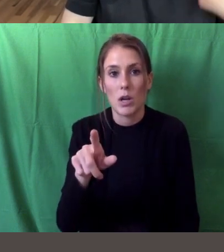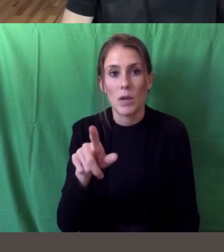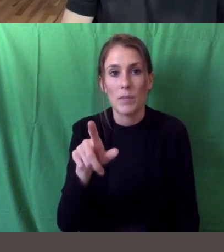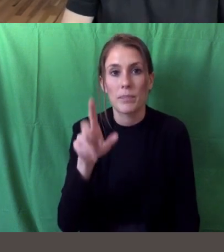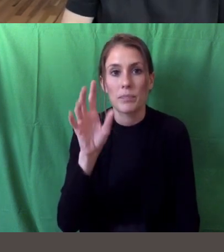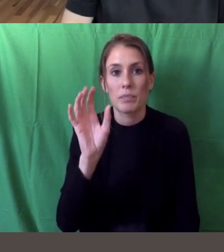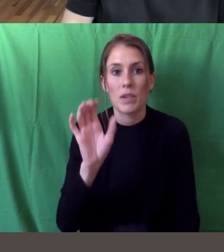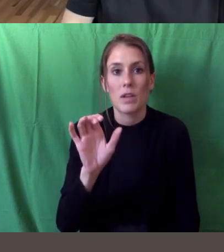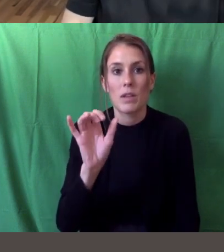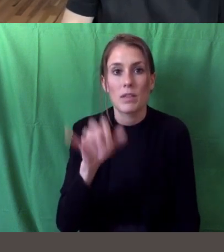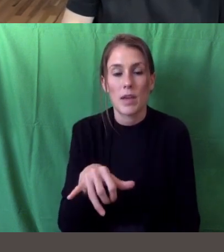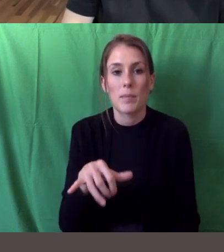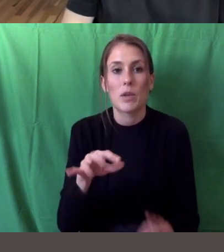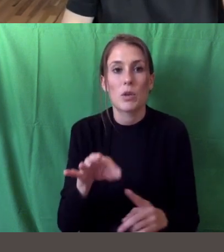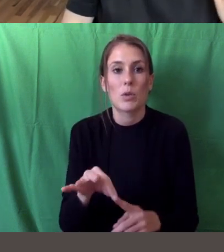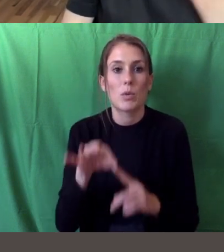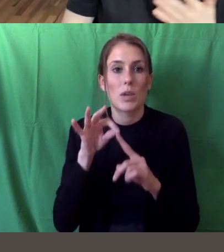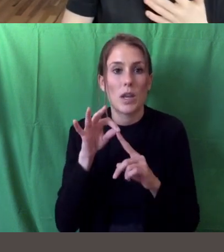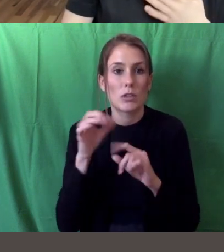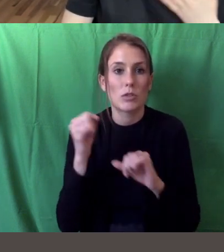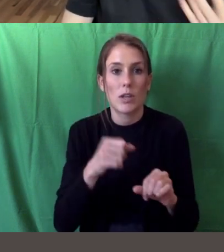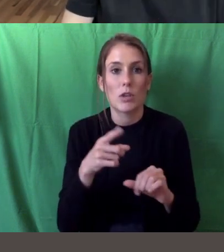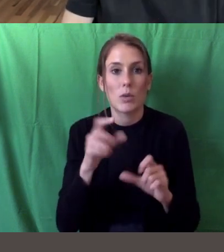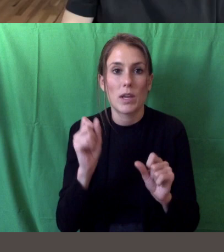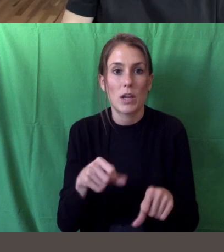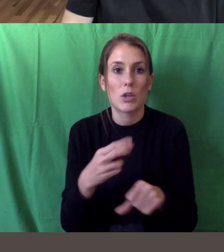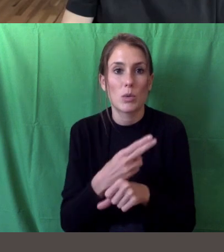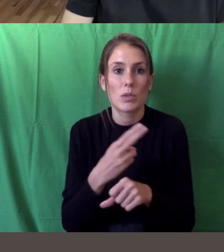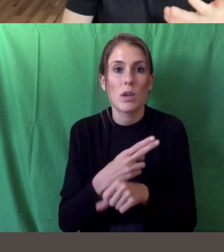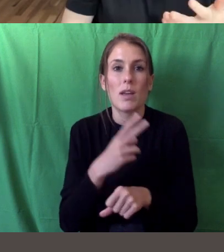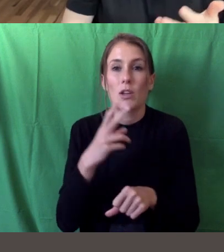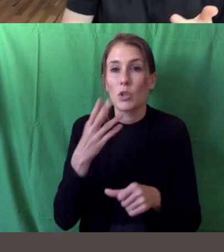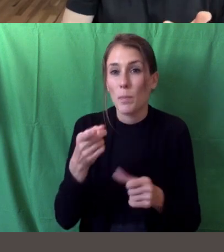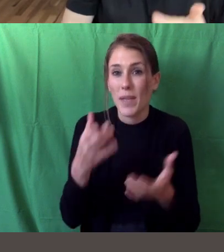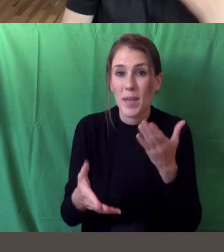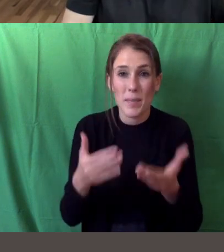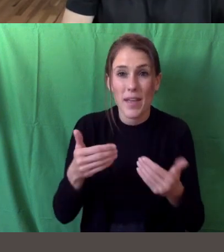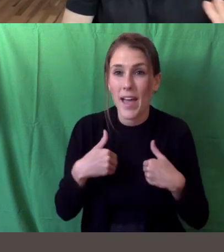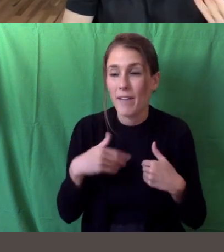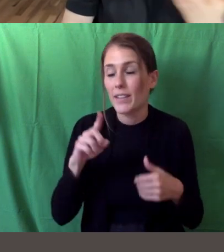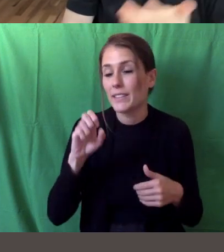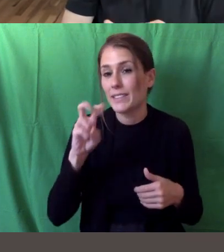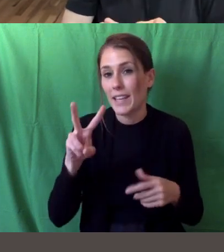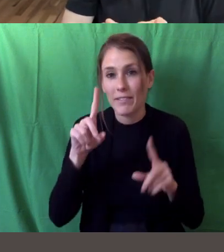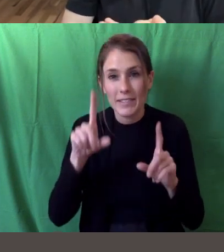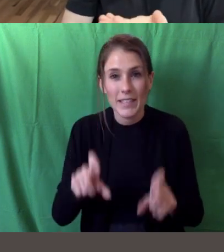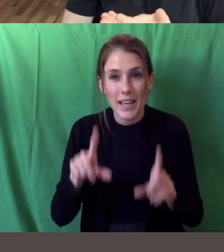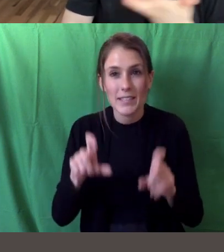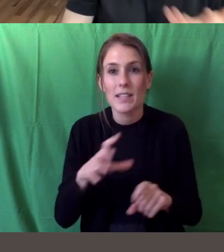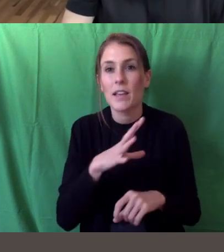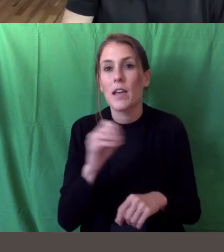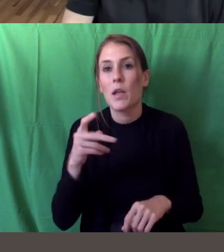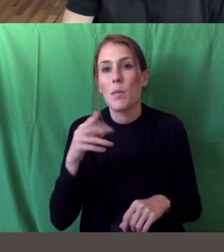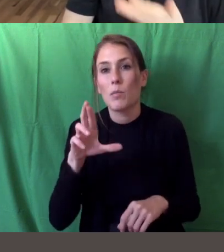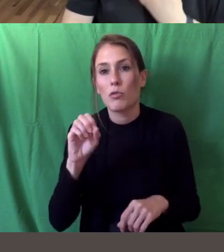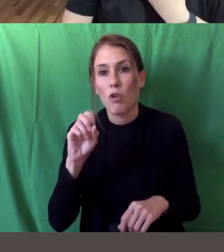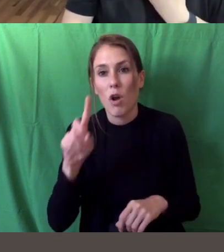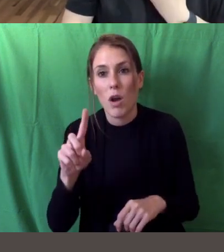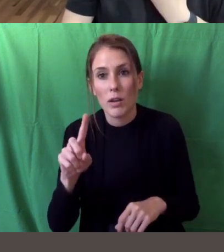Says it's a unique string that can be used to differentiate copies of your application on Azure. So you might have things like dev test and prod. That's totally reasonable.